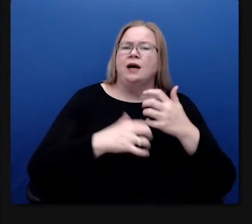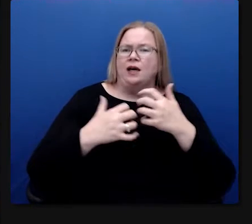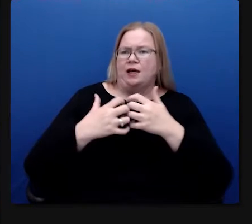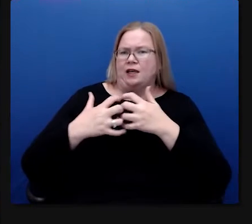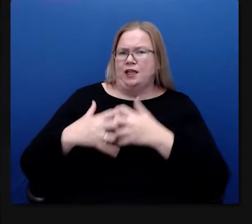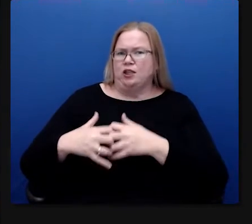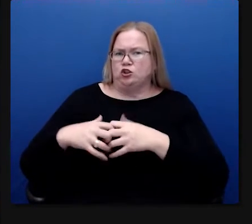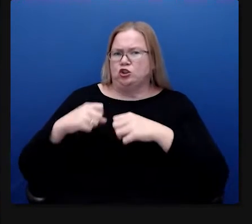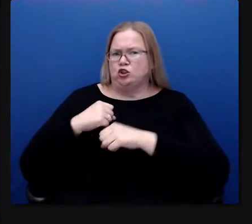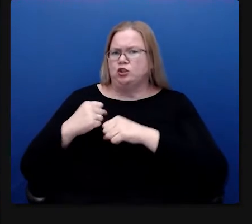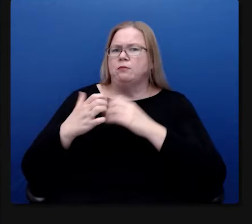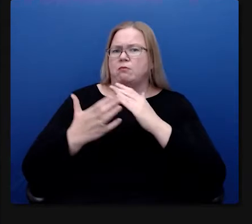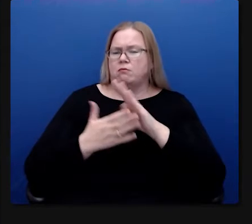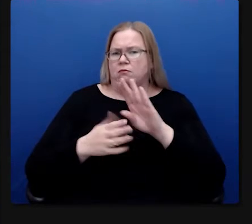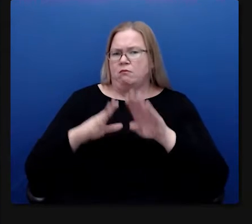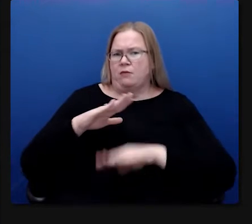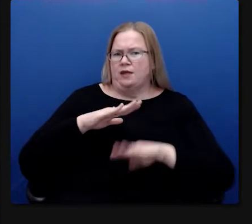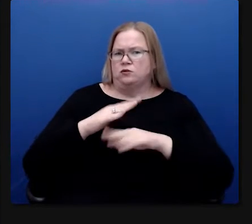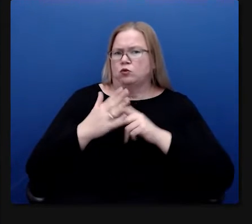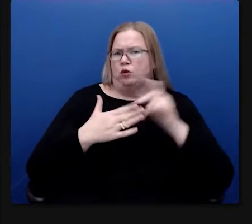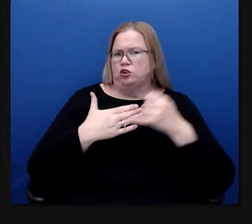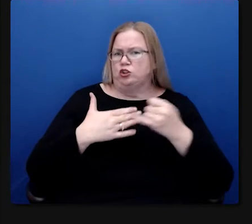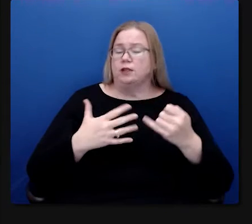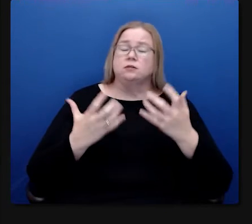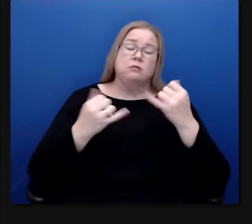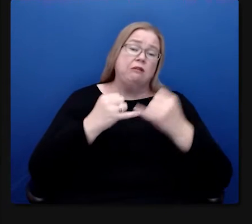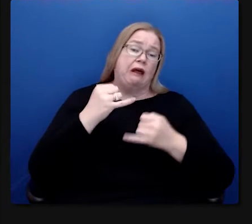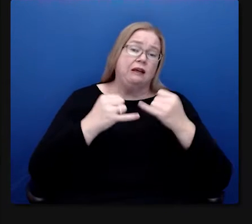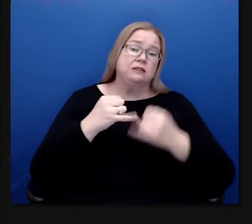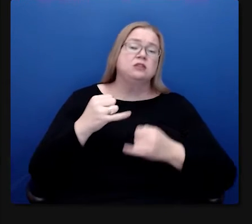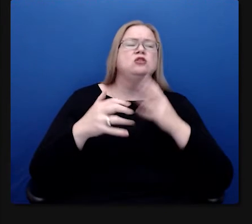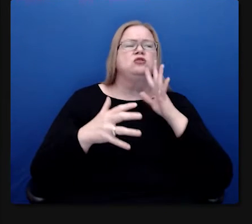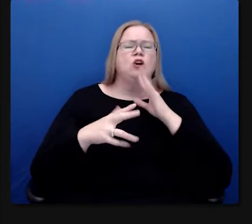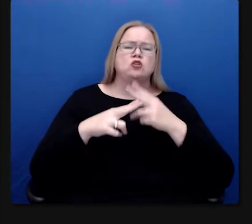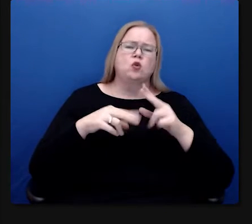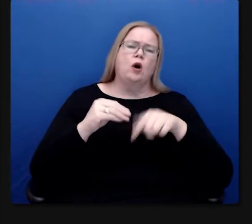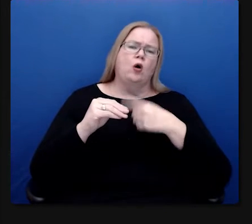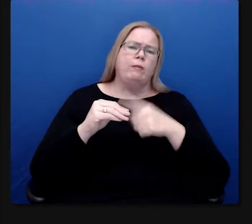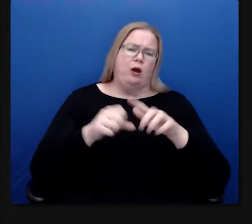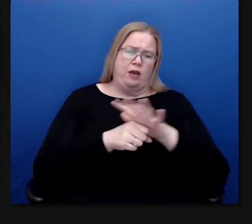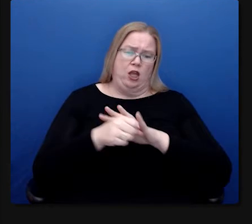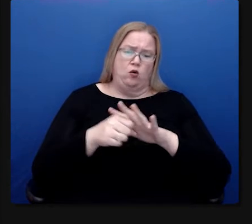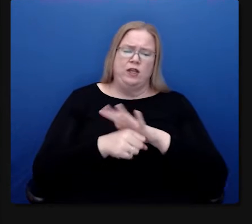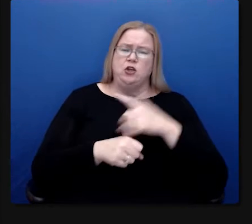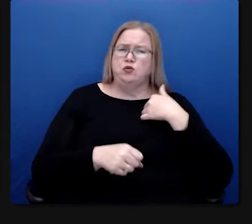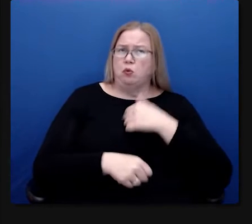using the Unreal Editor. Finally, we'll talk briefly about areas we're thinking about for the future.